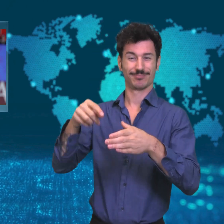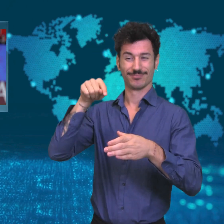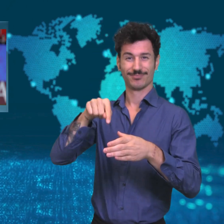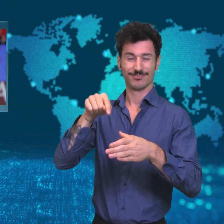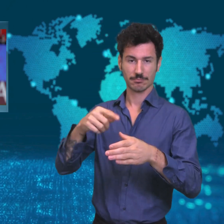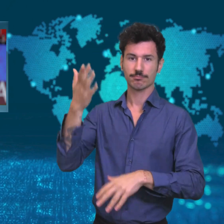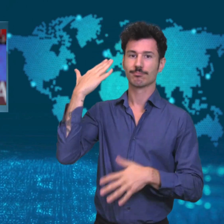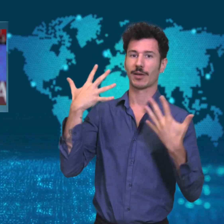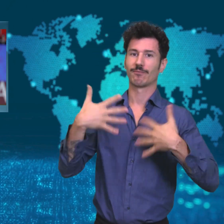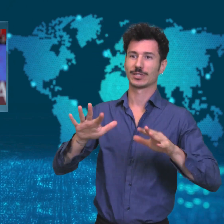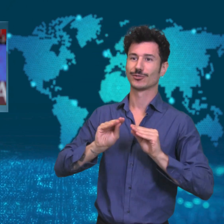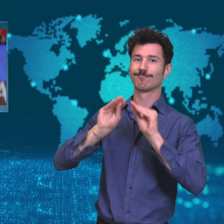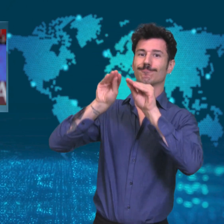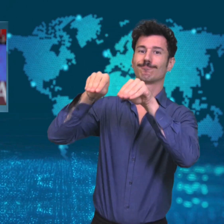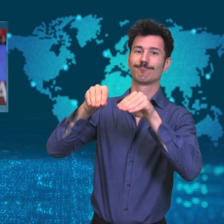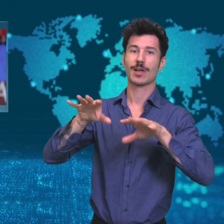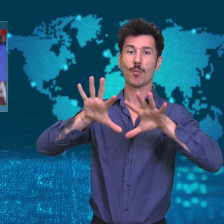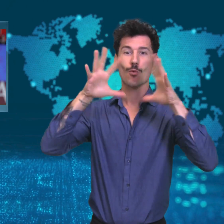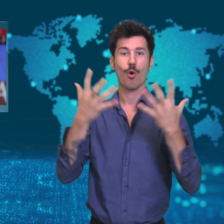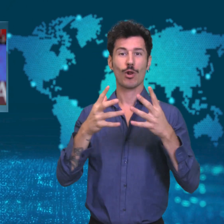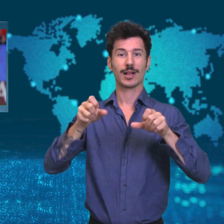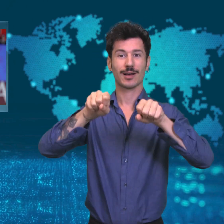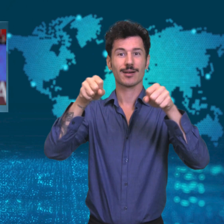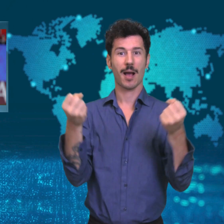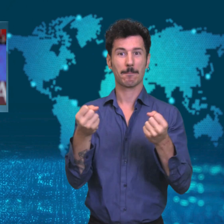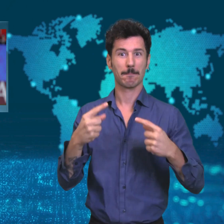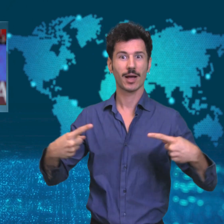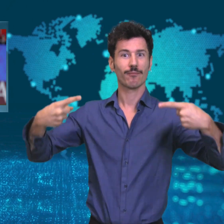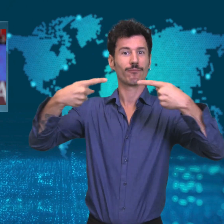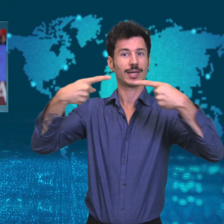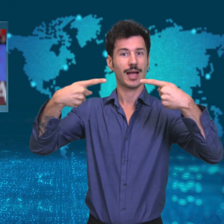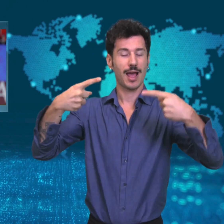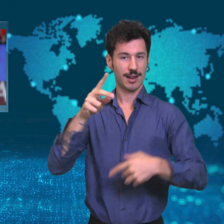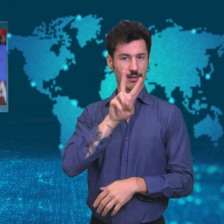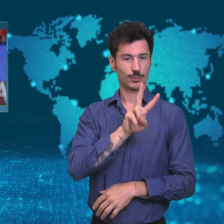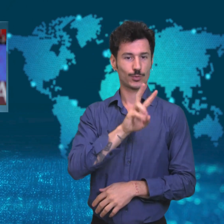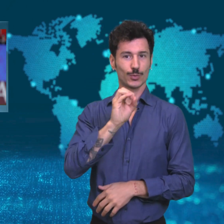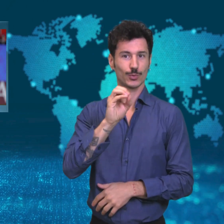Brazil’s women’s team reached the World Cup final in 2007